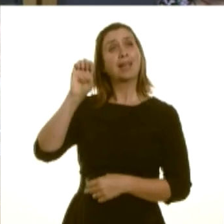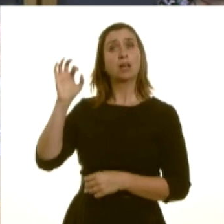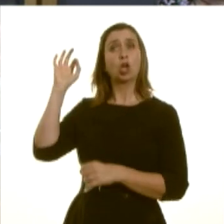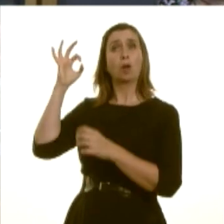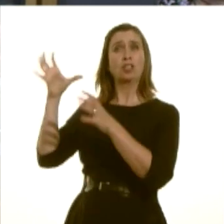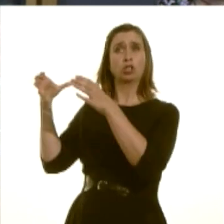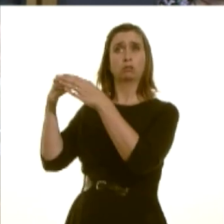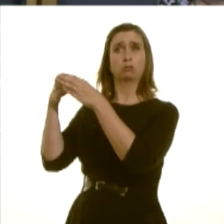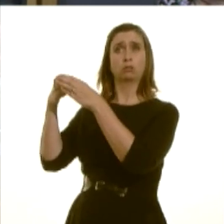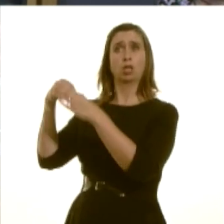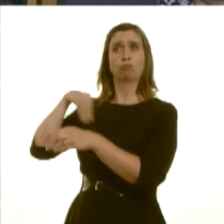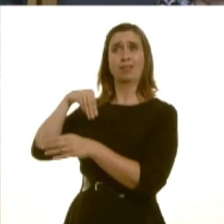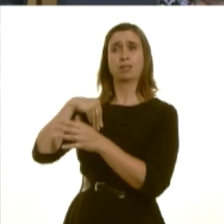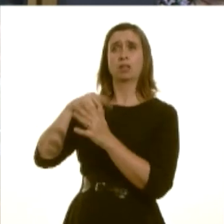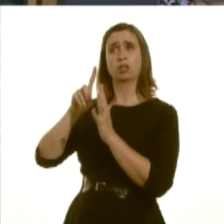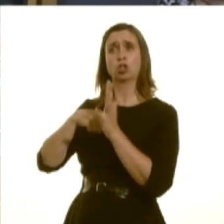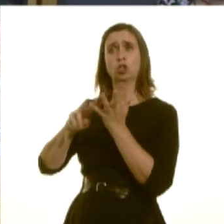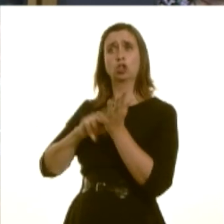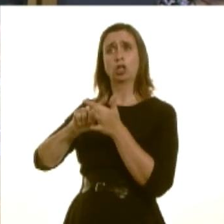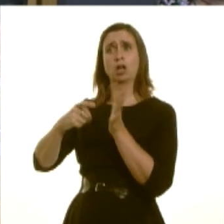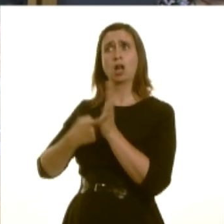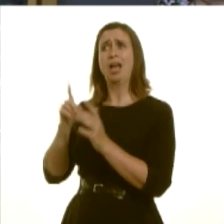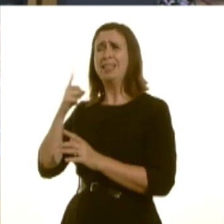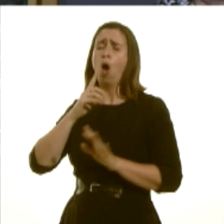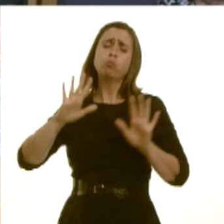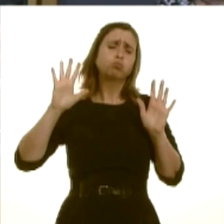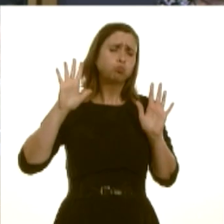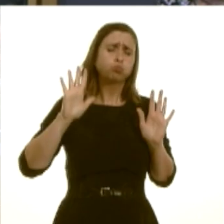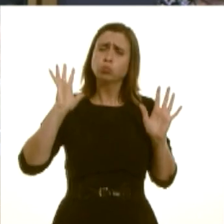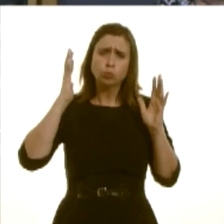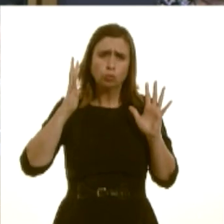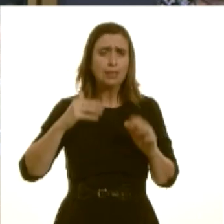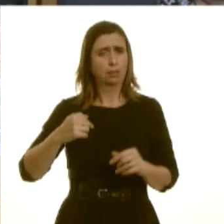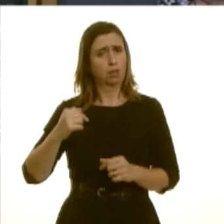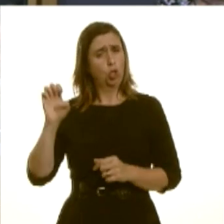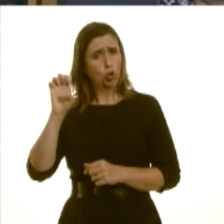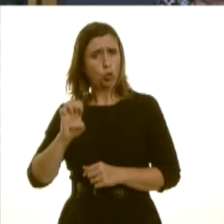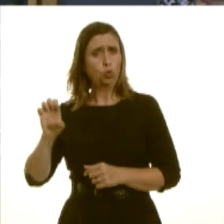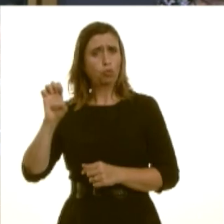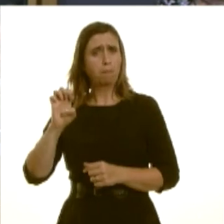Juncker, has tried to reassure people that he will not sacrifice Europe's safety, health,